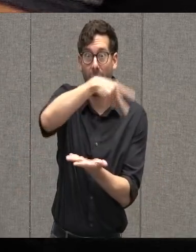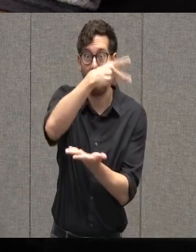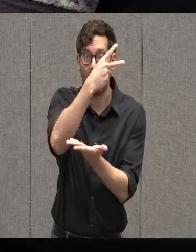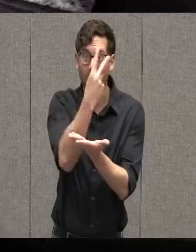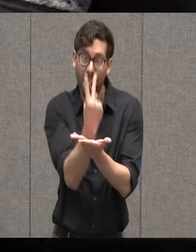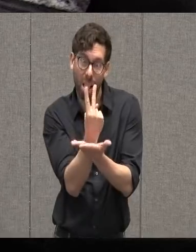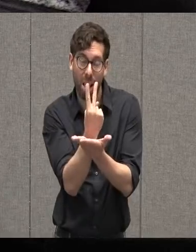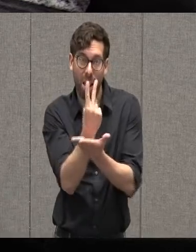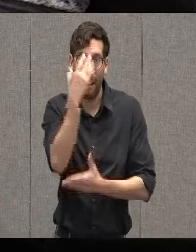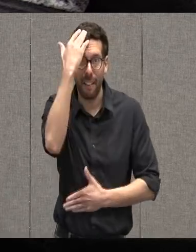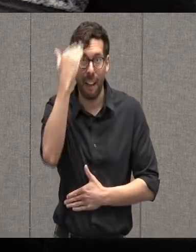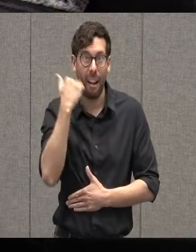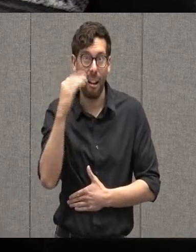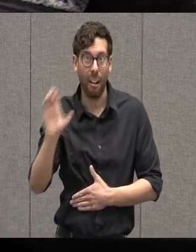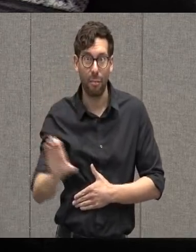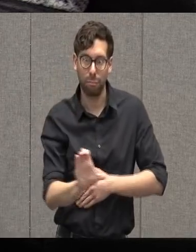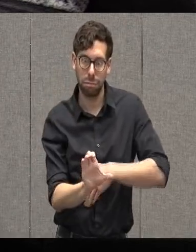Can you stand on your head?